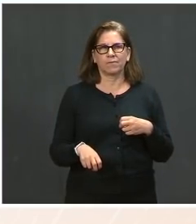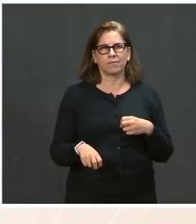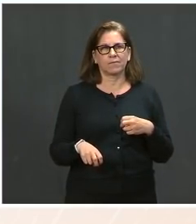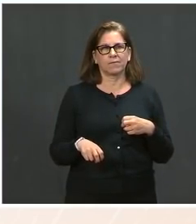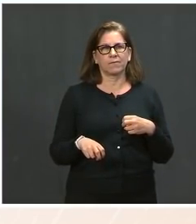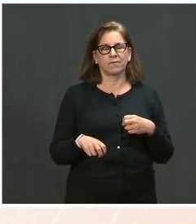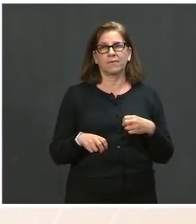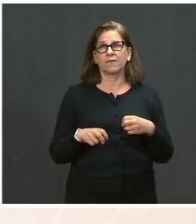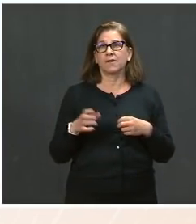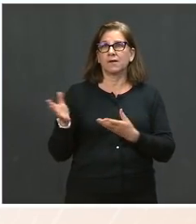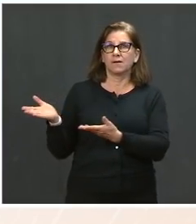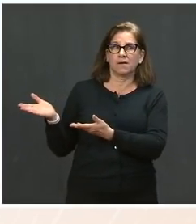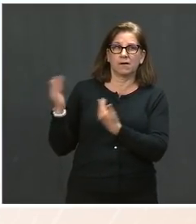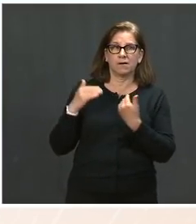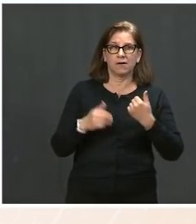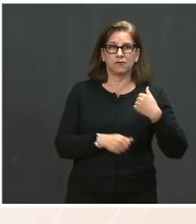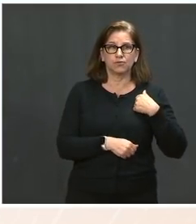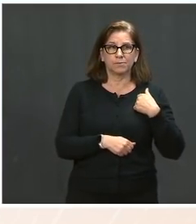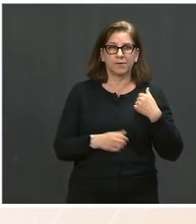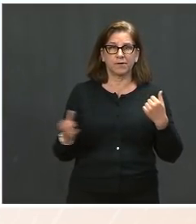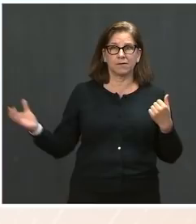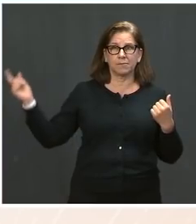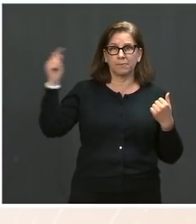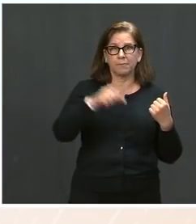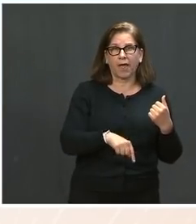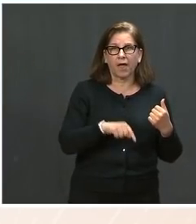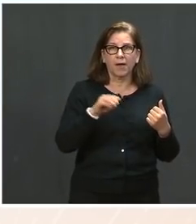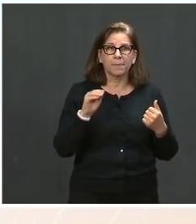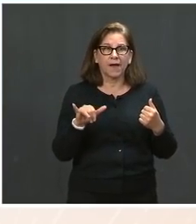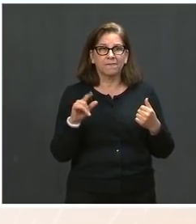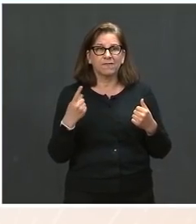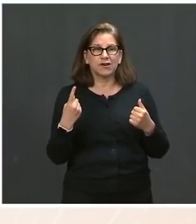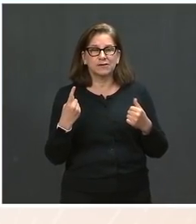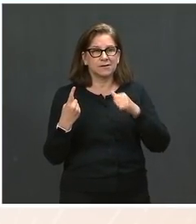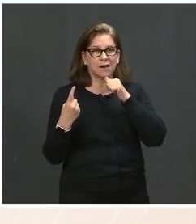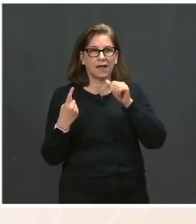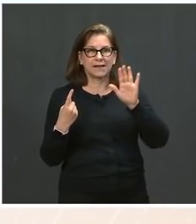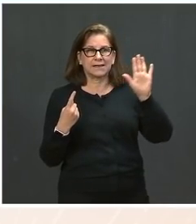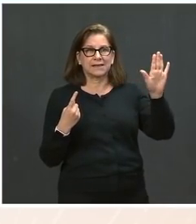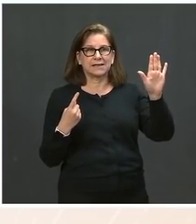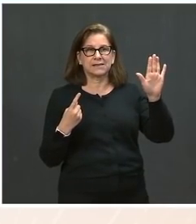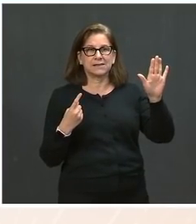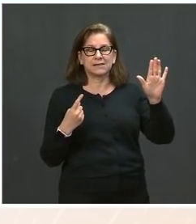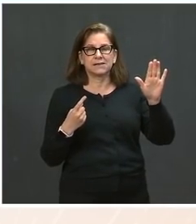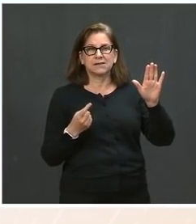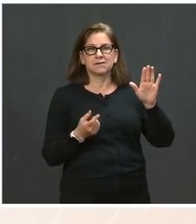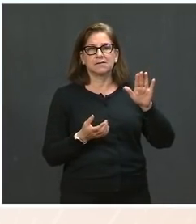which is not a deadline he put in place; it is a timeline put in place by the prior administration.